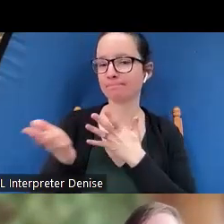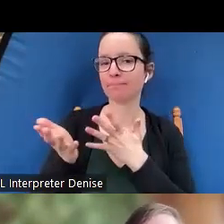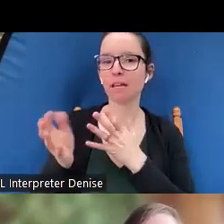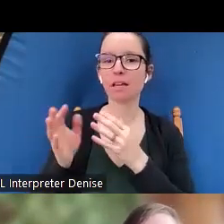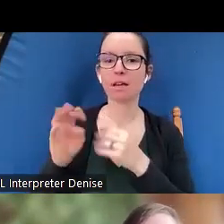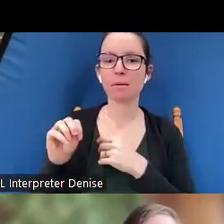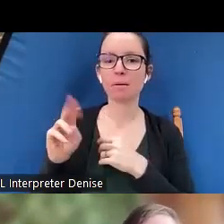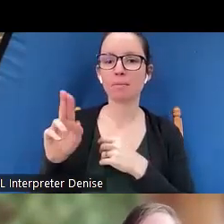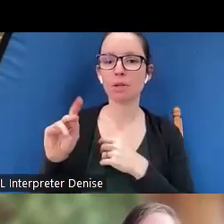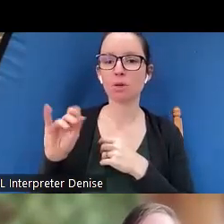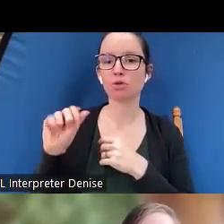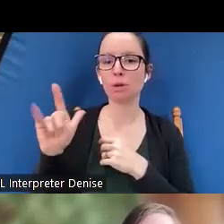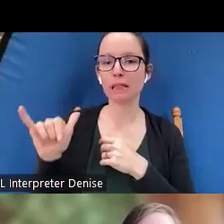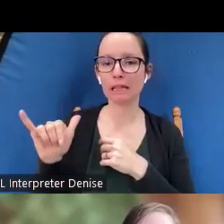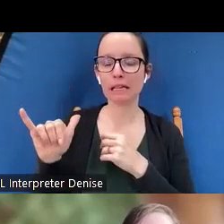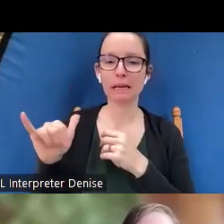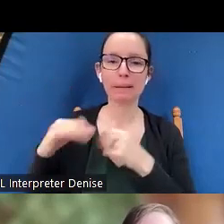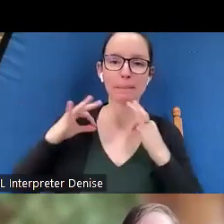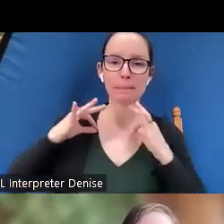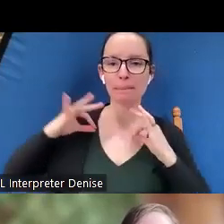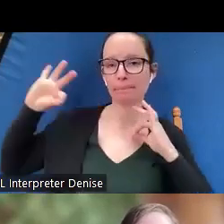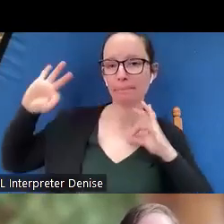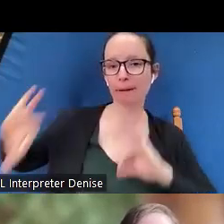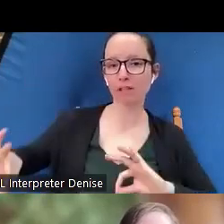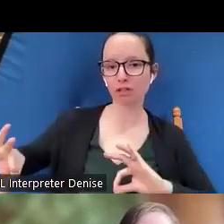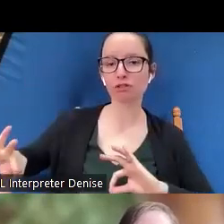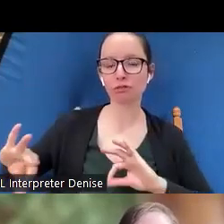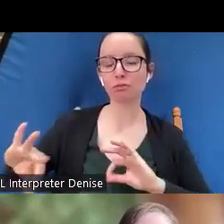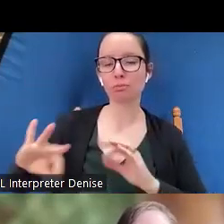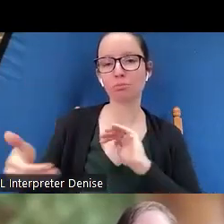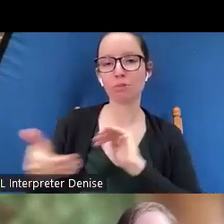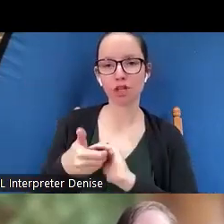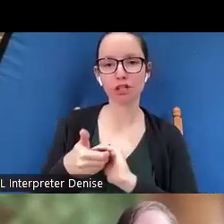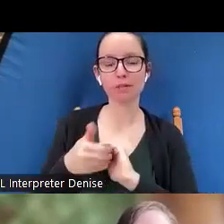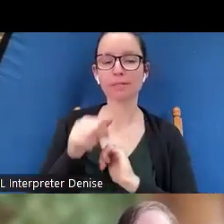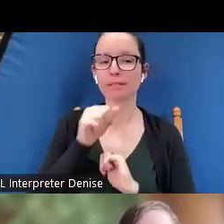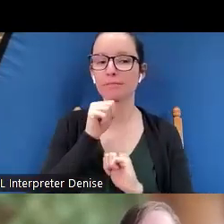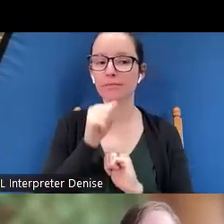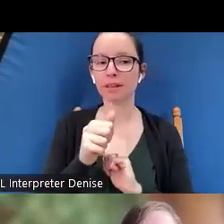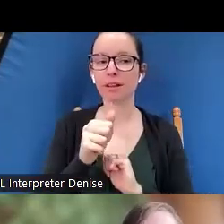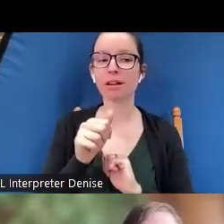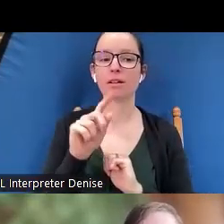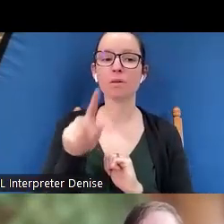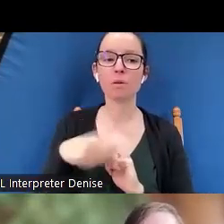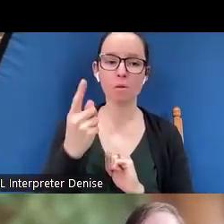not just within academic institutions but also with the communities that they're trying to serve, trying to serve?